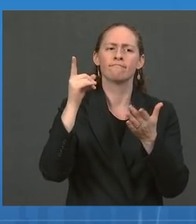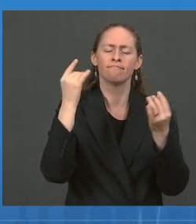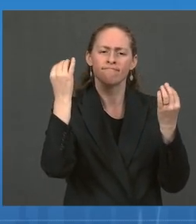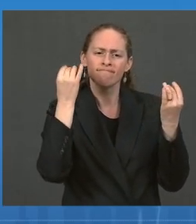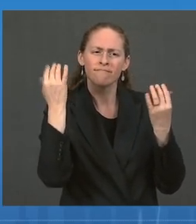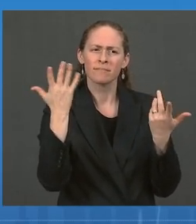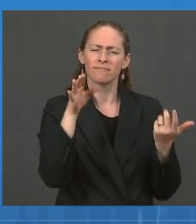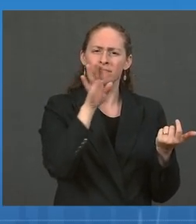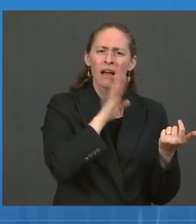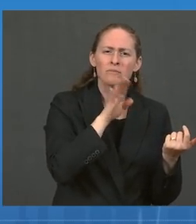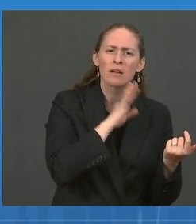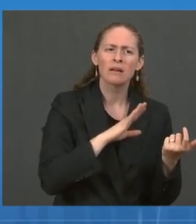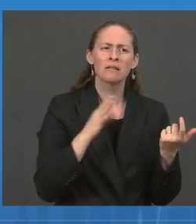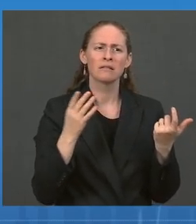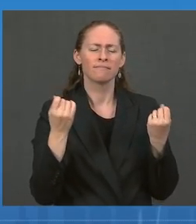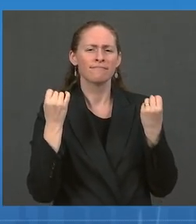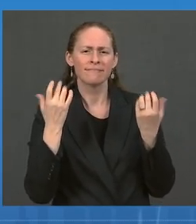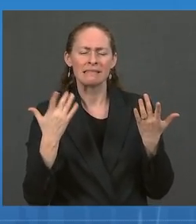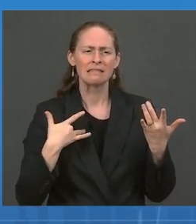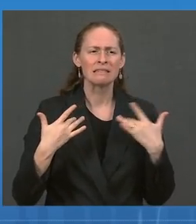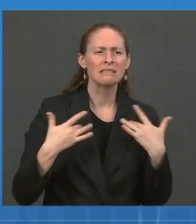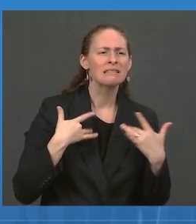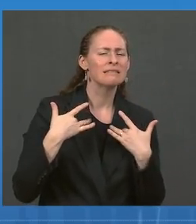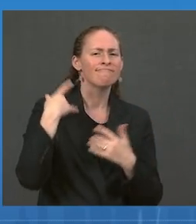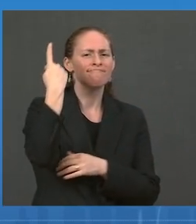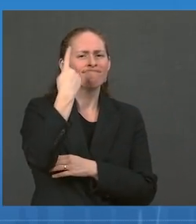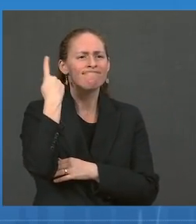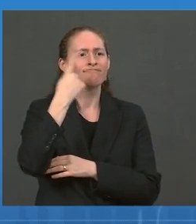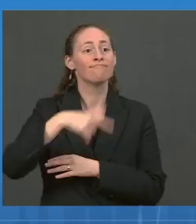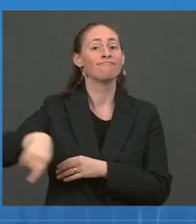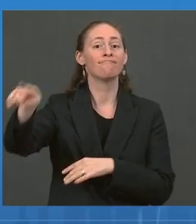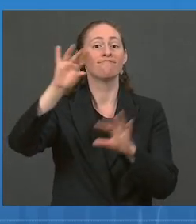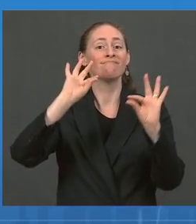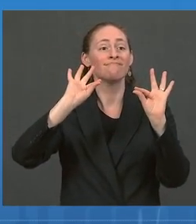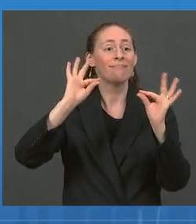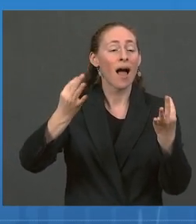him, his relatives, and friends were going through back then,